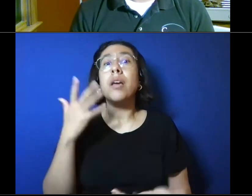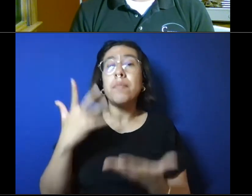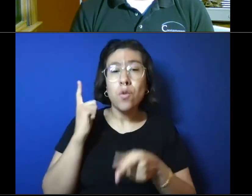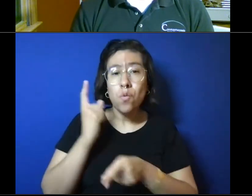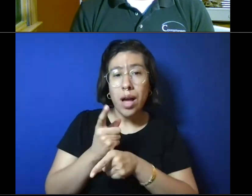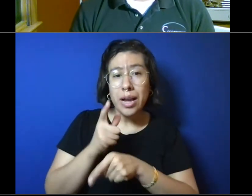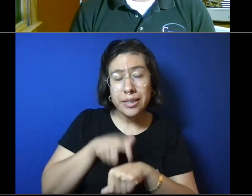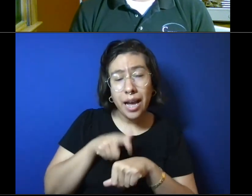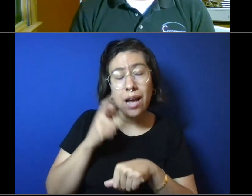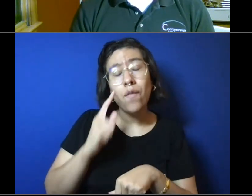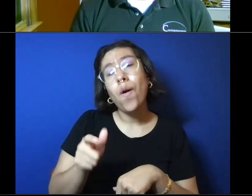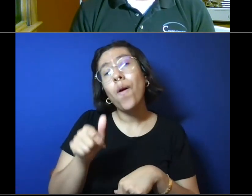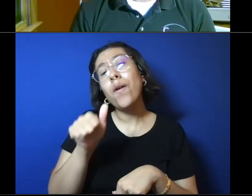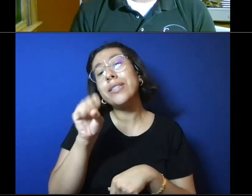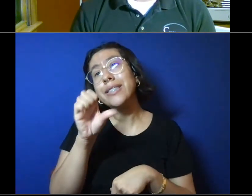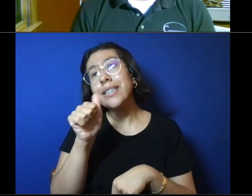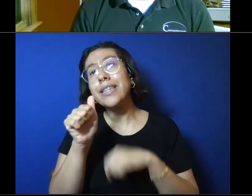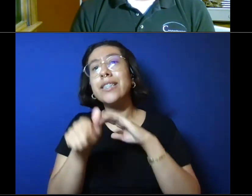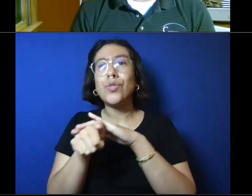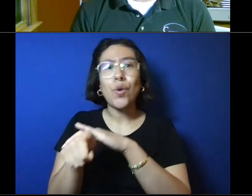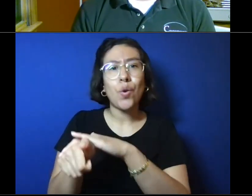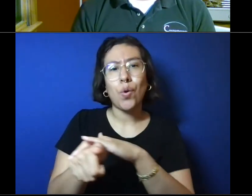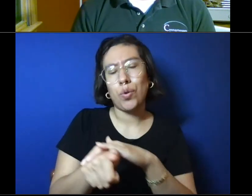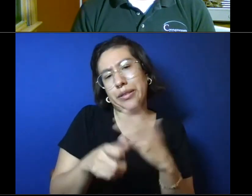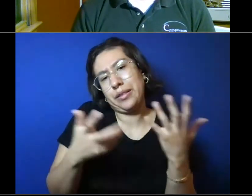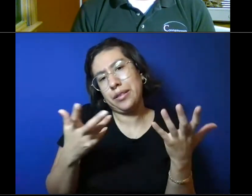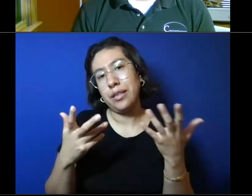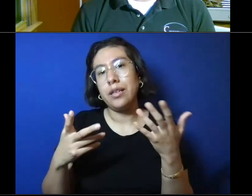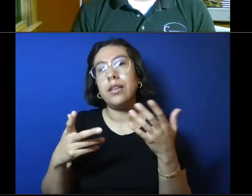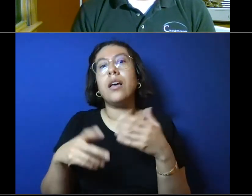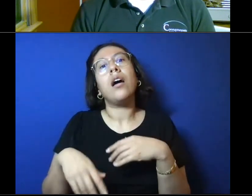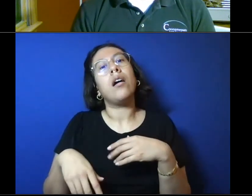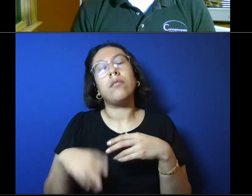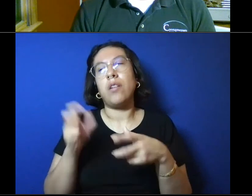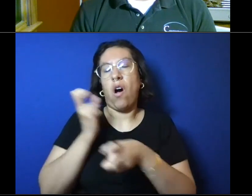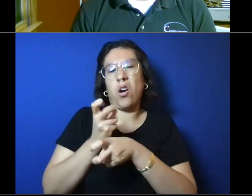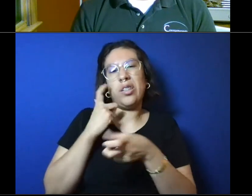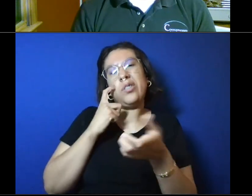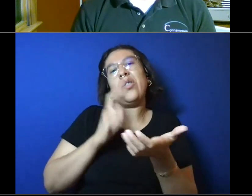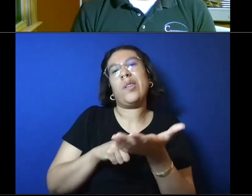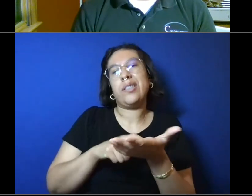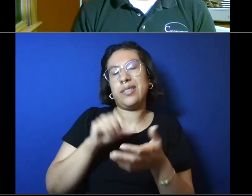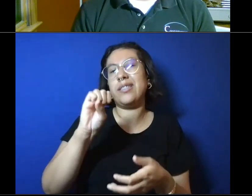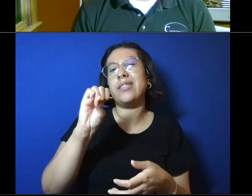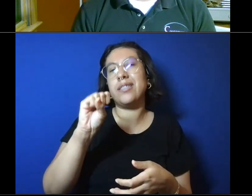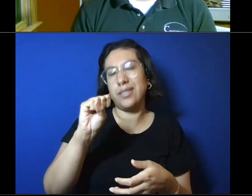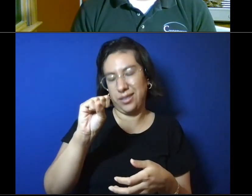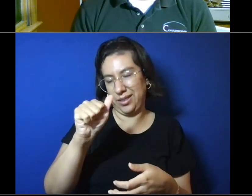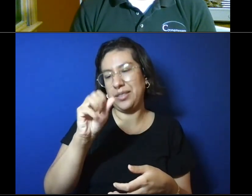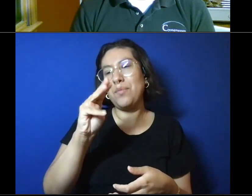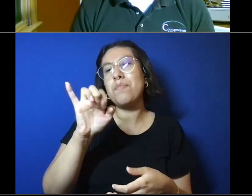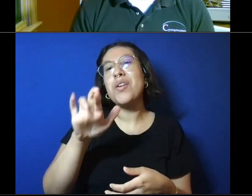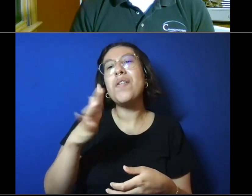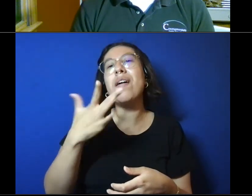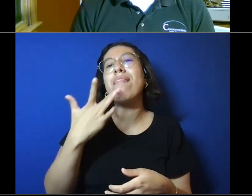for sea turtles to be here, they are very elusive and very hard to spot. So Samir is very lucky he gets to spend so much time